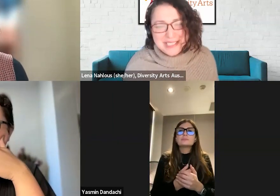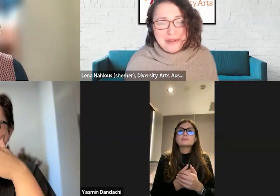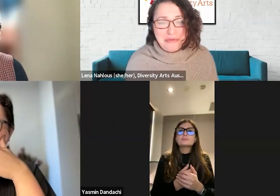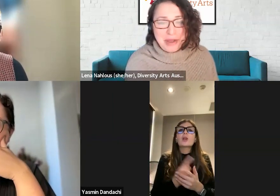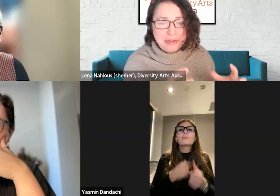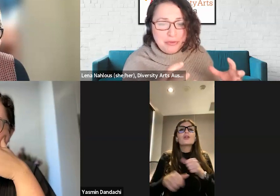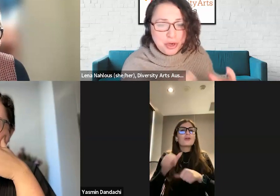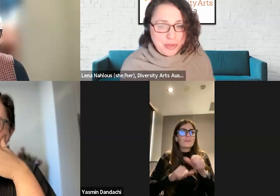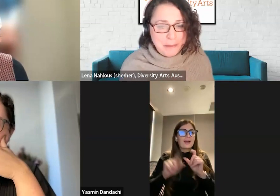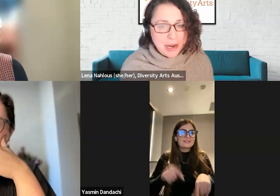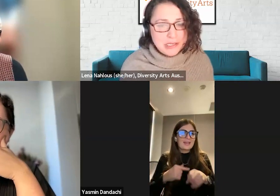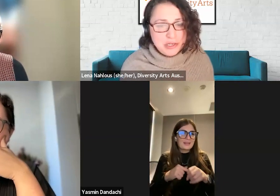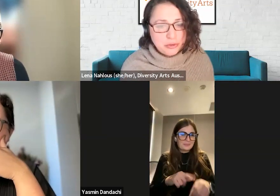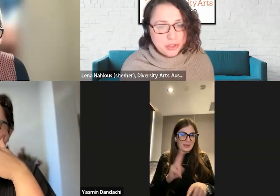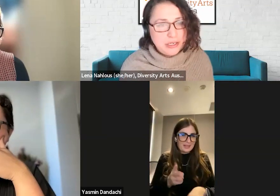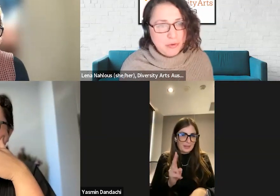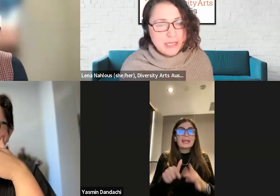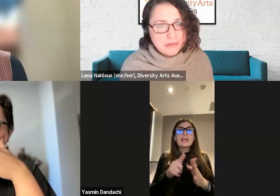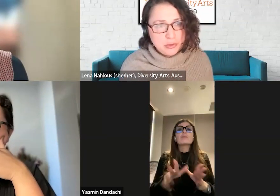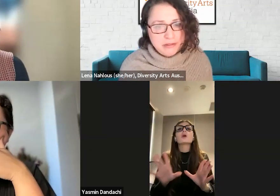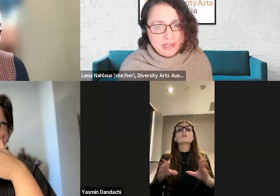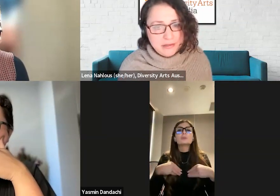So if we want to embrace new and alternative ways of doing things